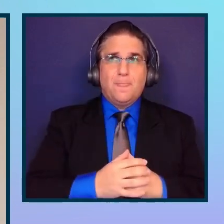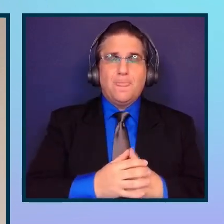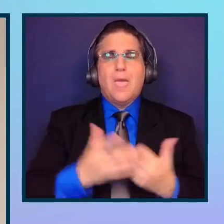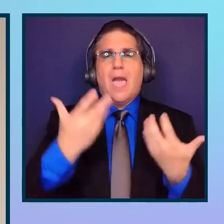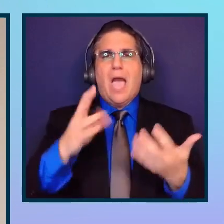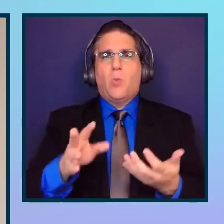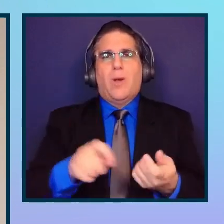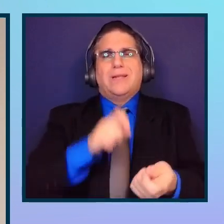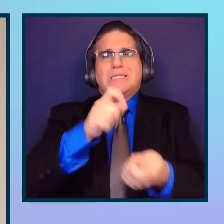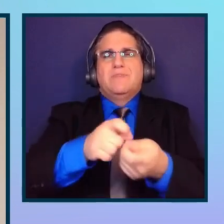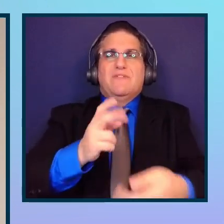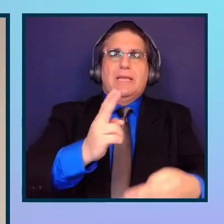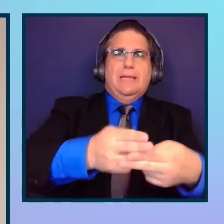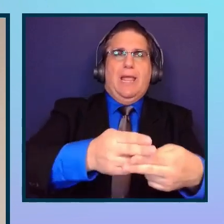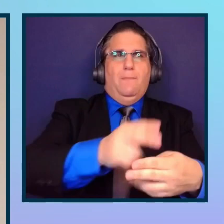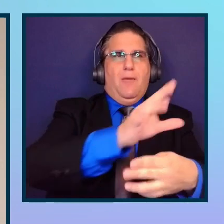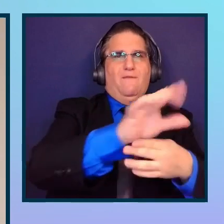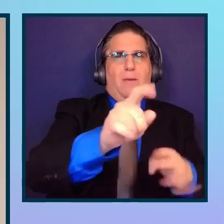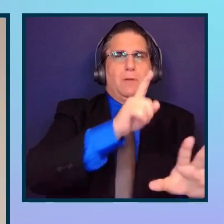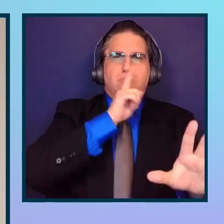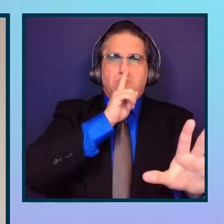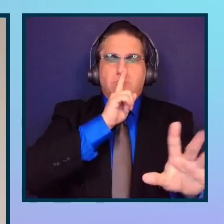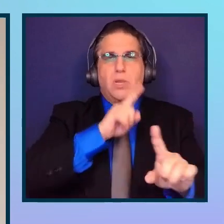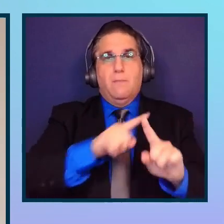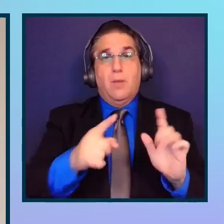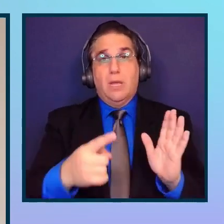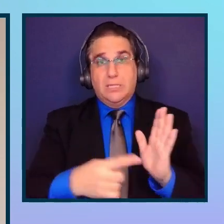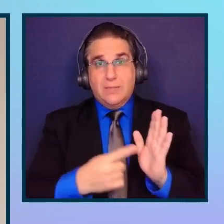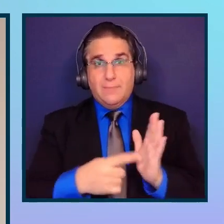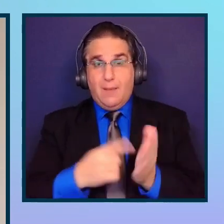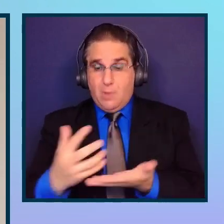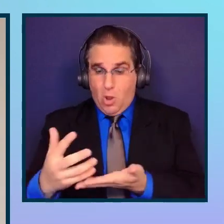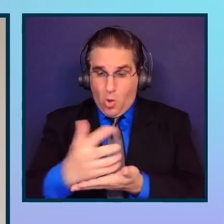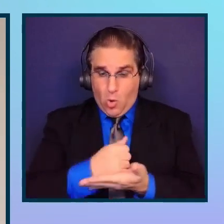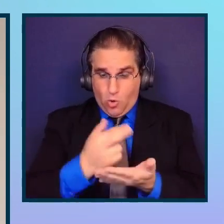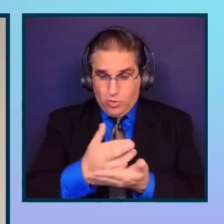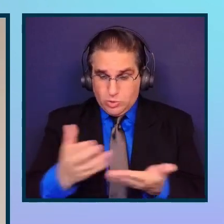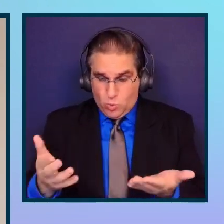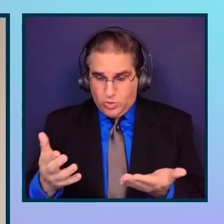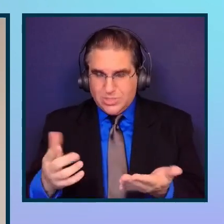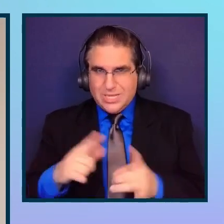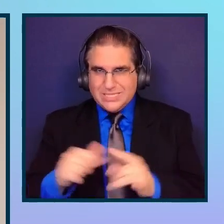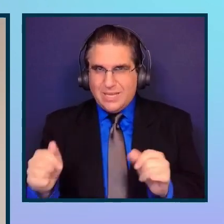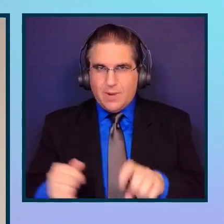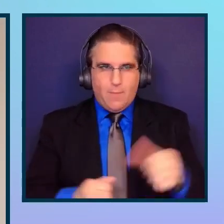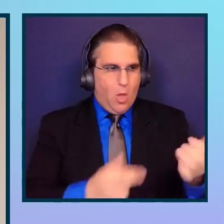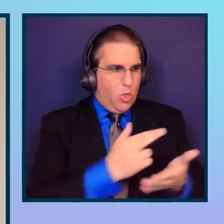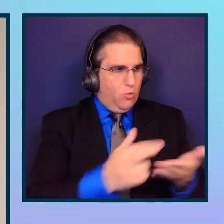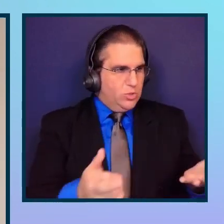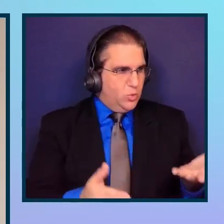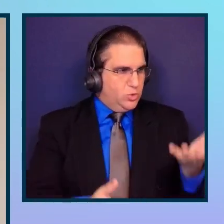I mean, it's something I've been tracking when resources do seem to accrue, they also seem to go away. And so I think for me, it's a question of,